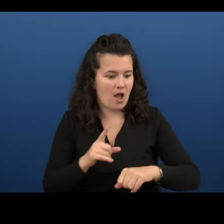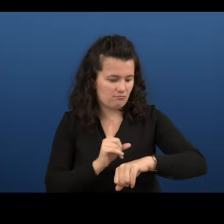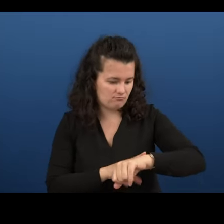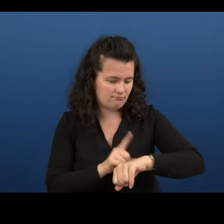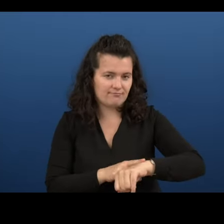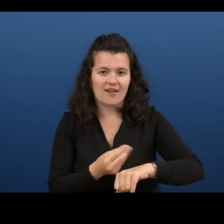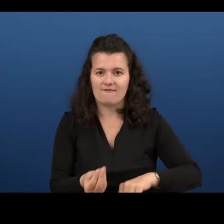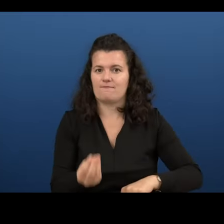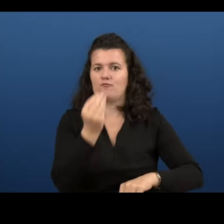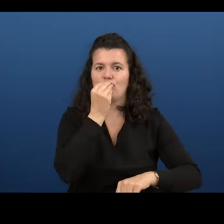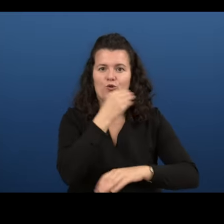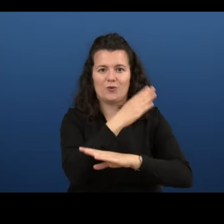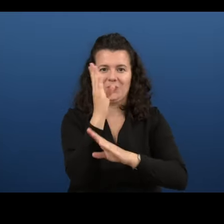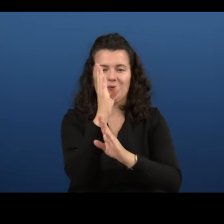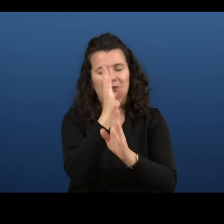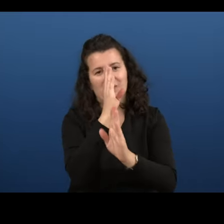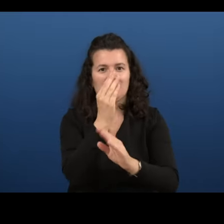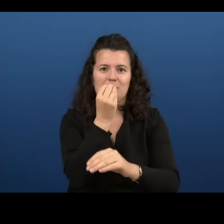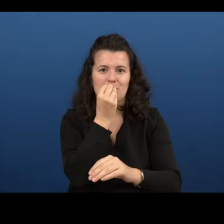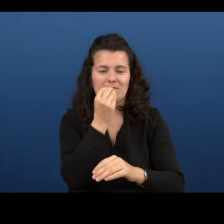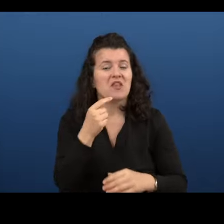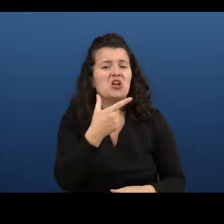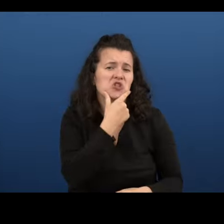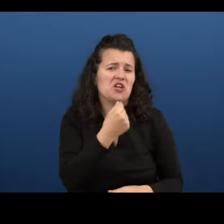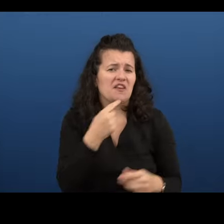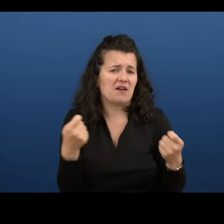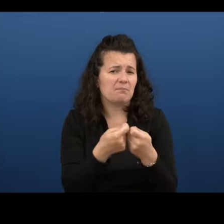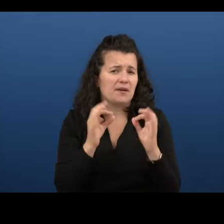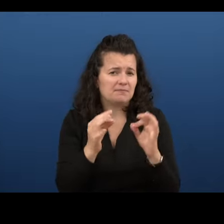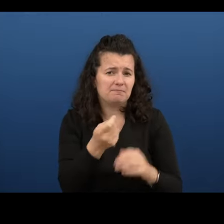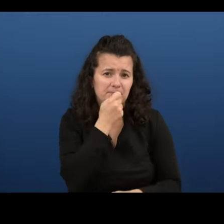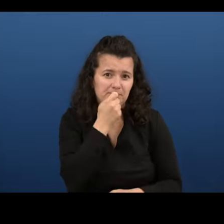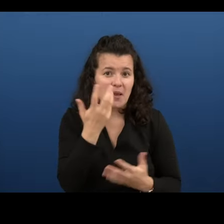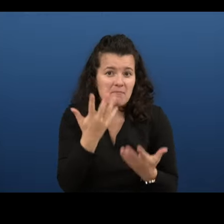of you this is around lunchtime depending on which time zone you're located in inv Henry